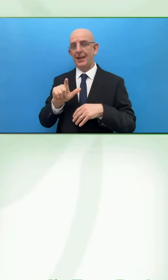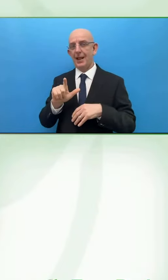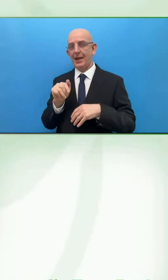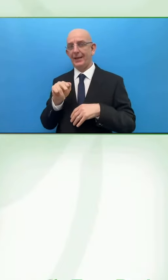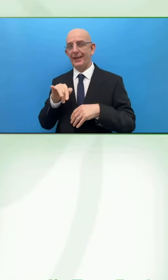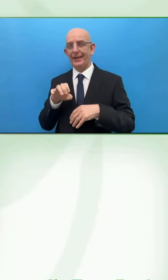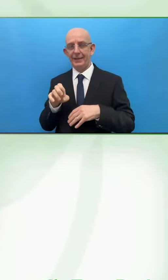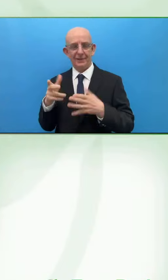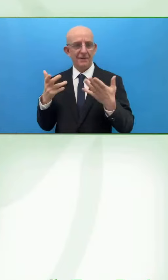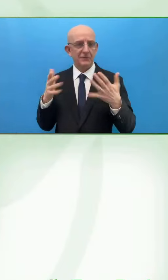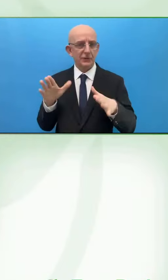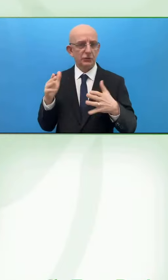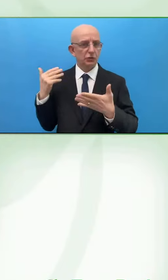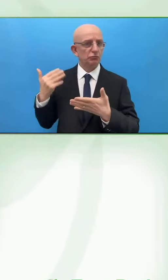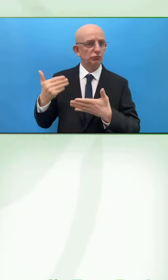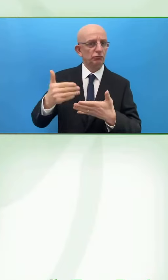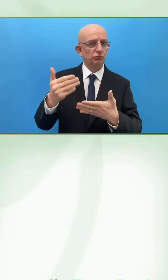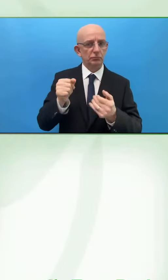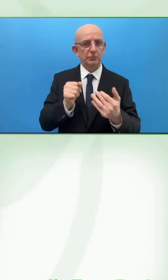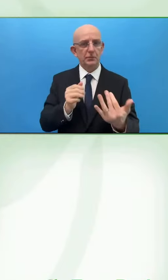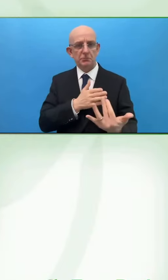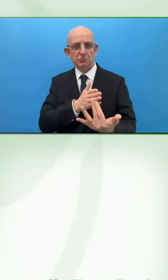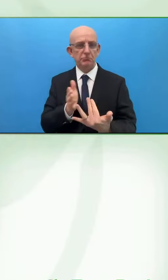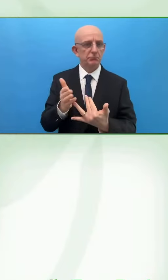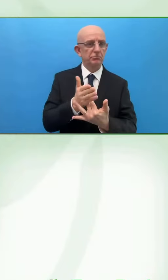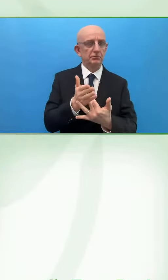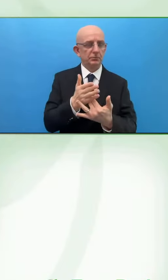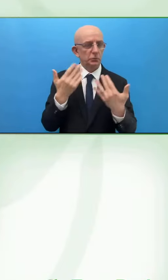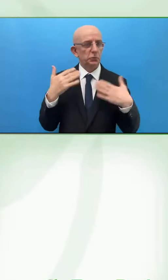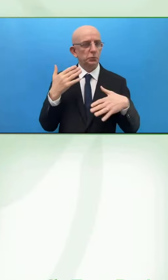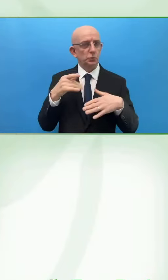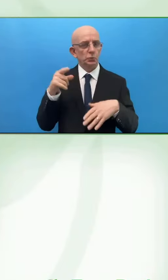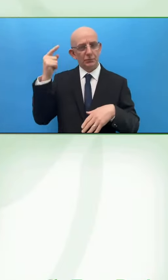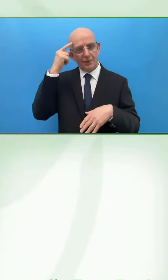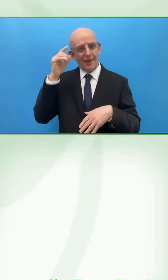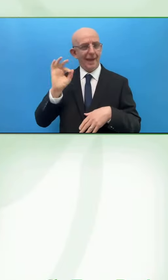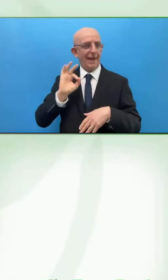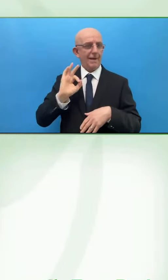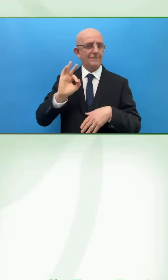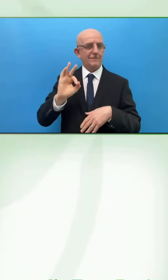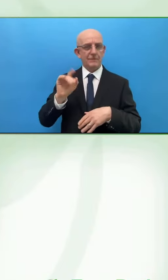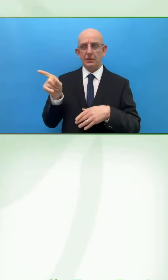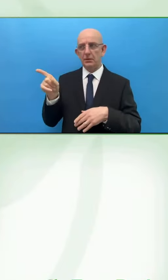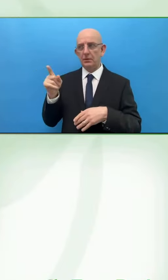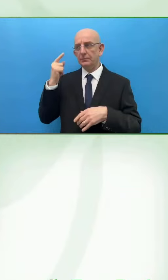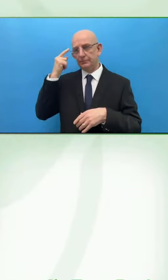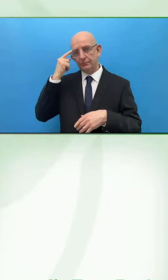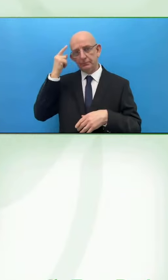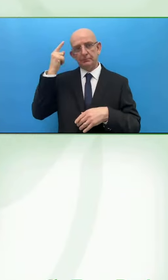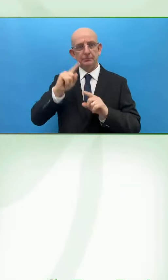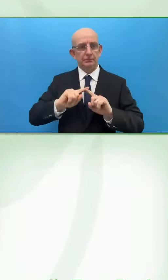Now the next video from another person whose name is